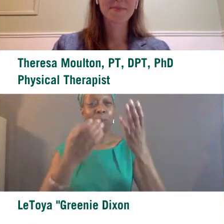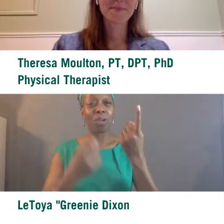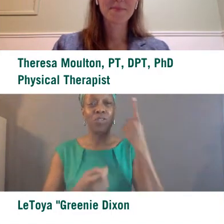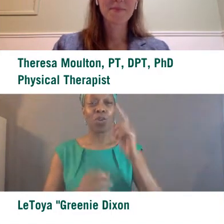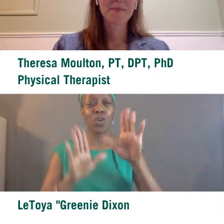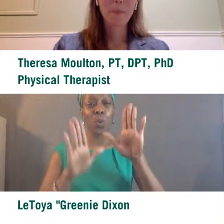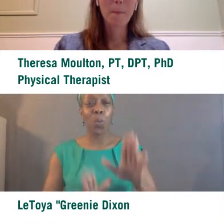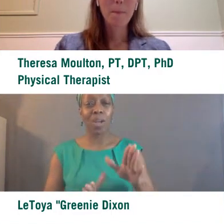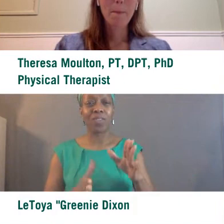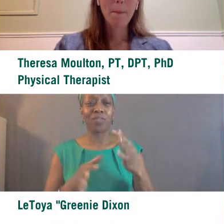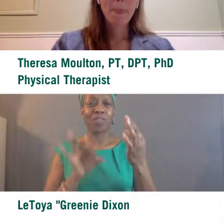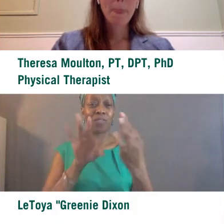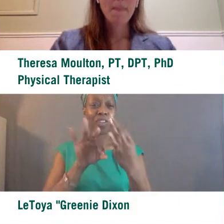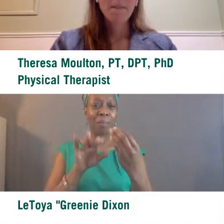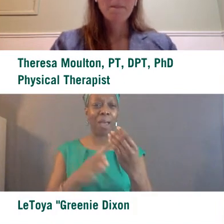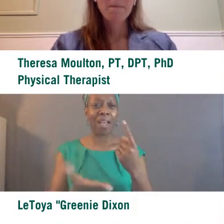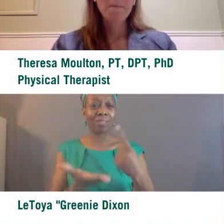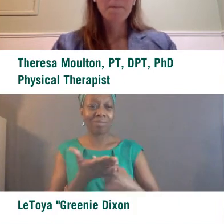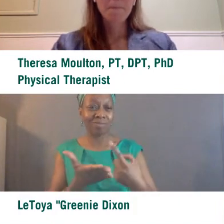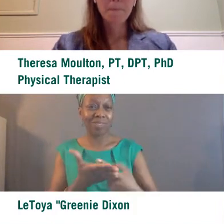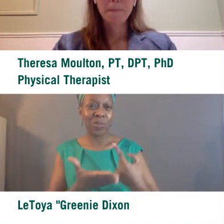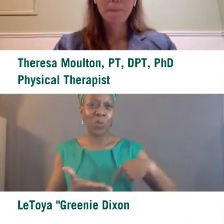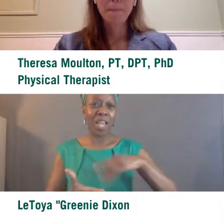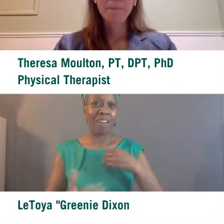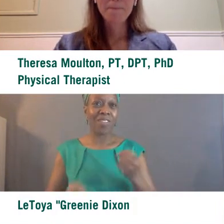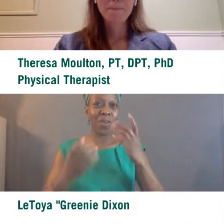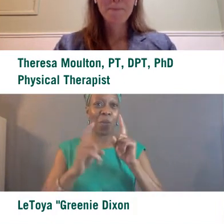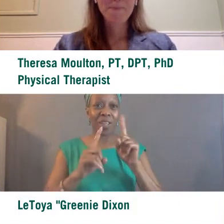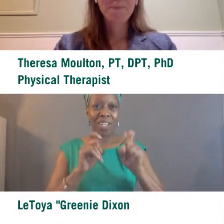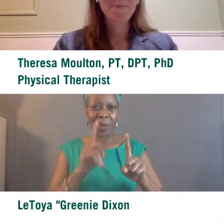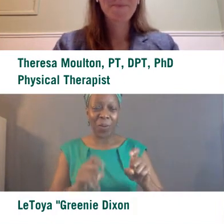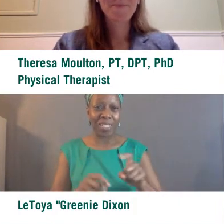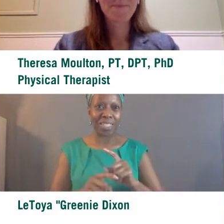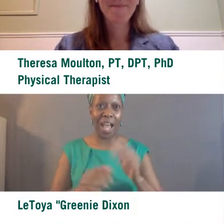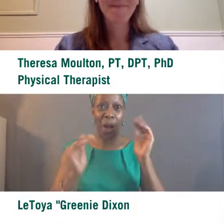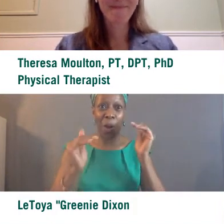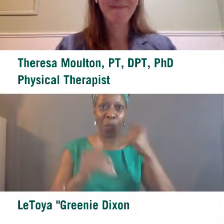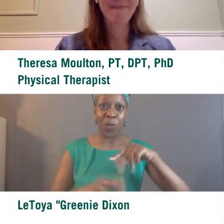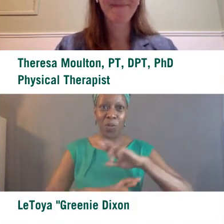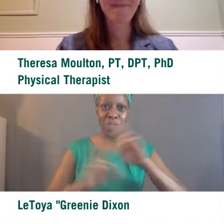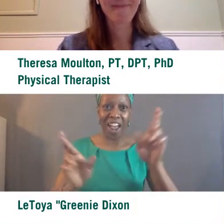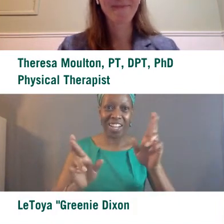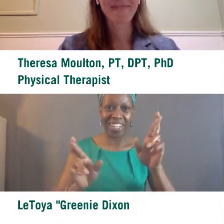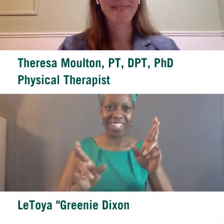And we are actually getting lots of questions in, so I hope you're ready to answer some of these.